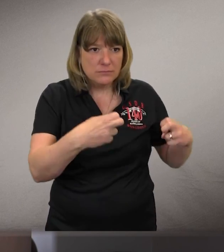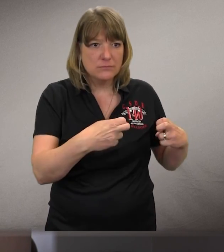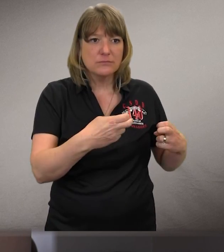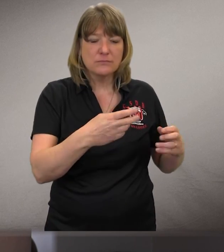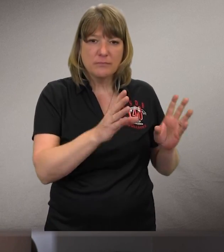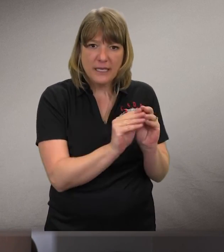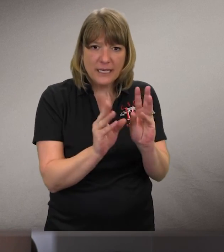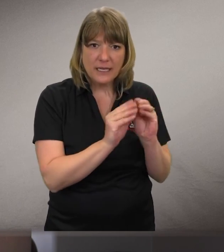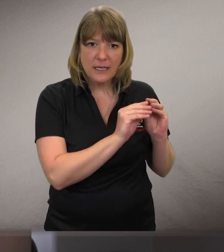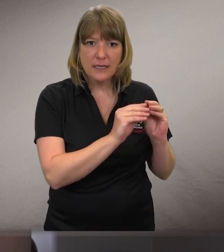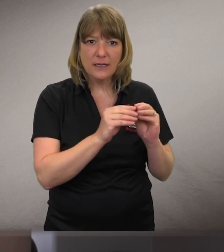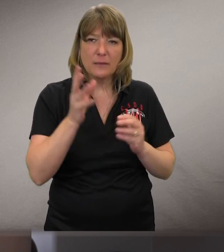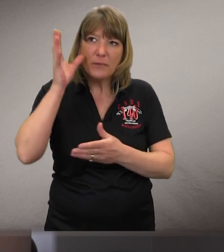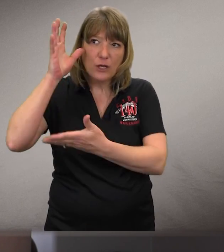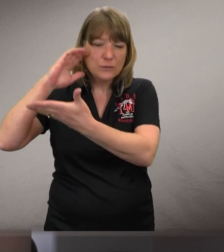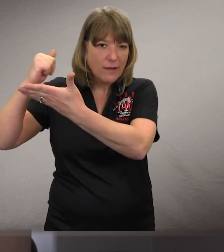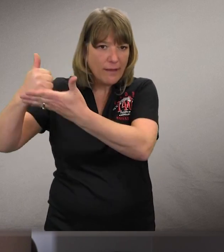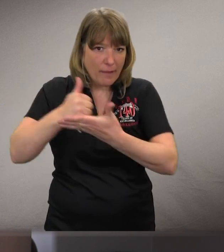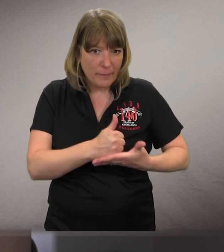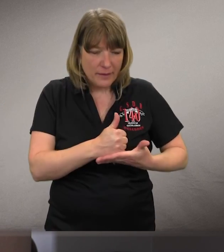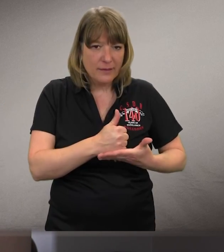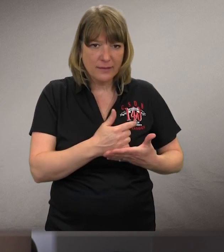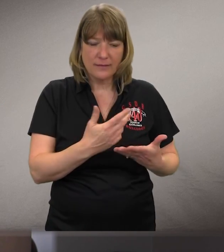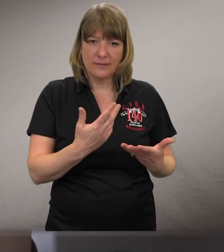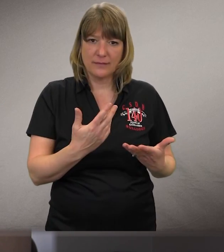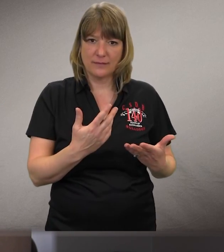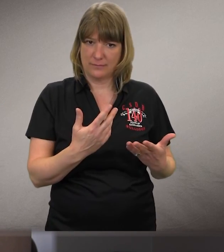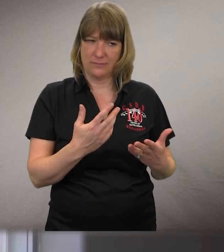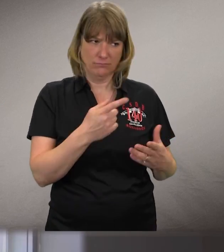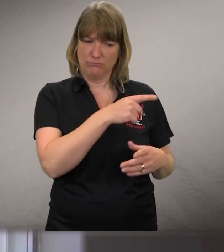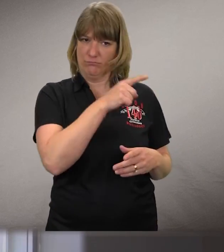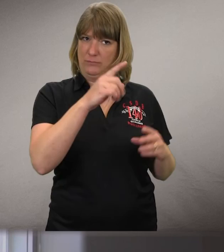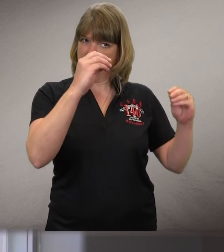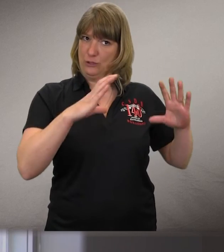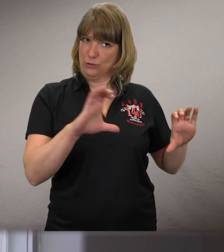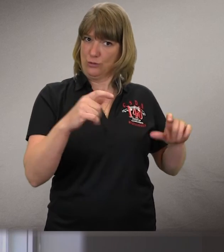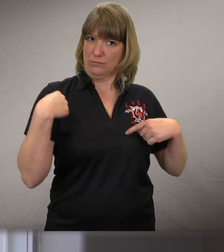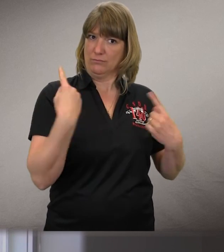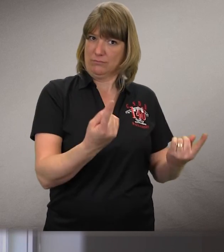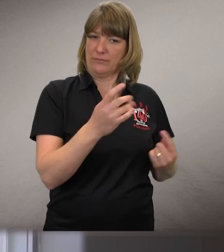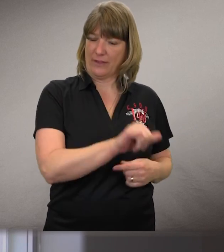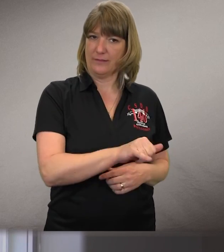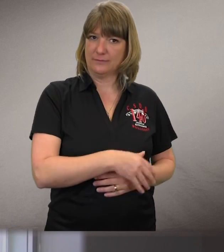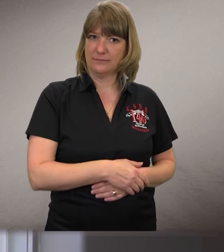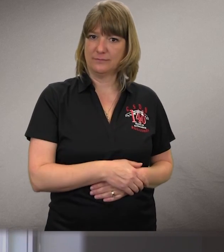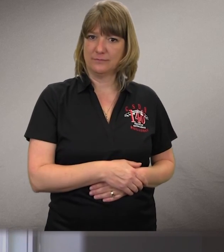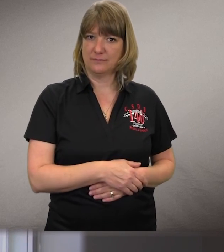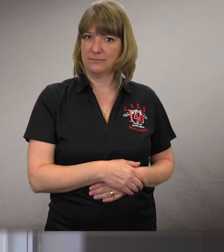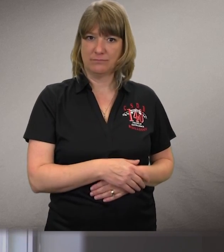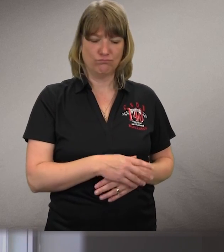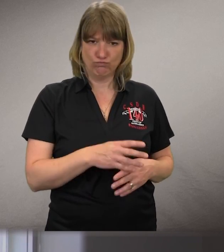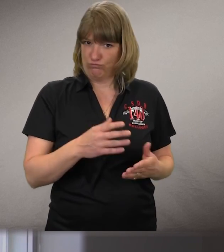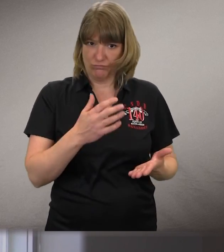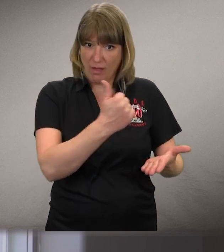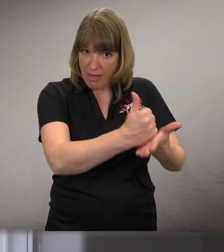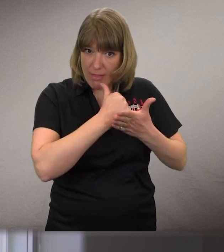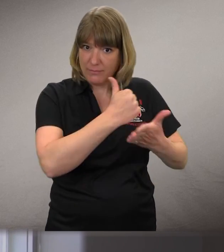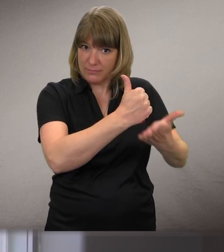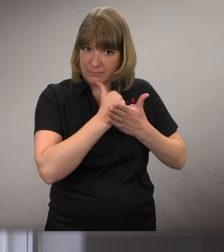or tell my parents to help me. That's what a lot of my teachers did. They just went all out.